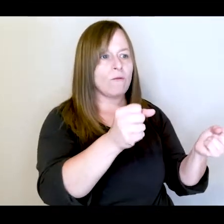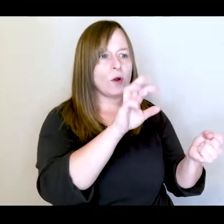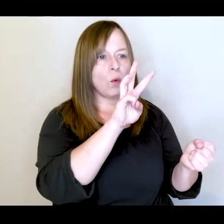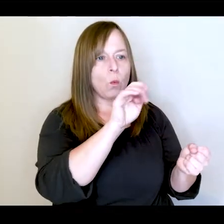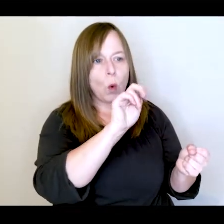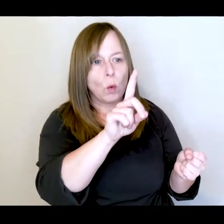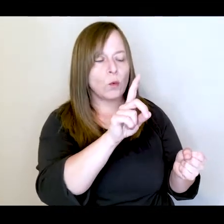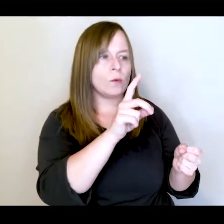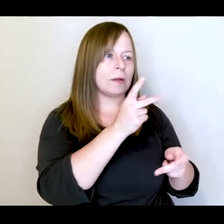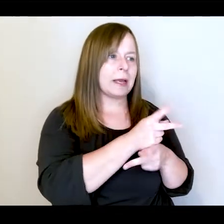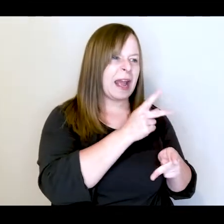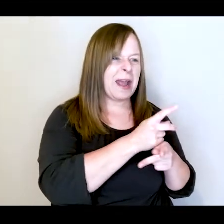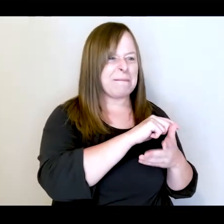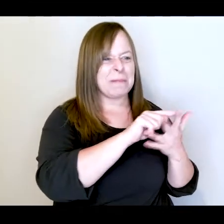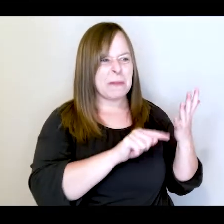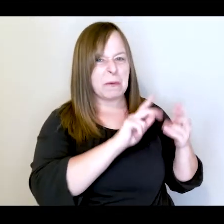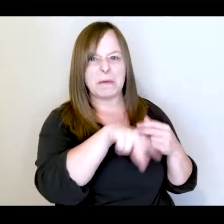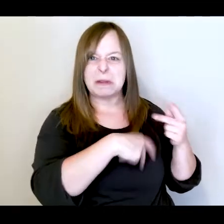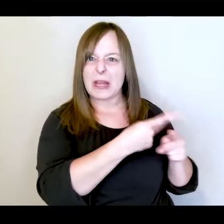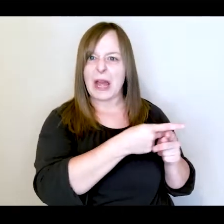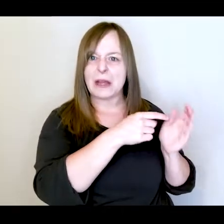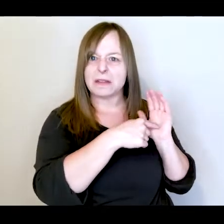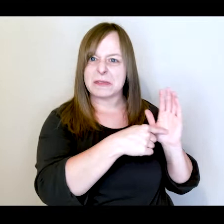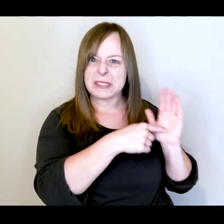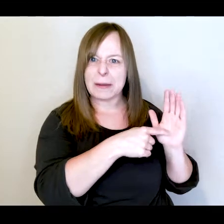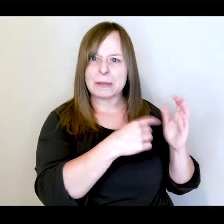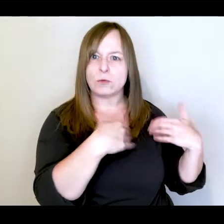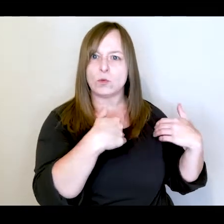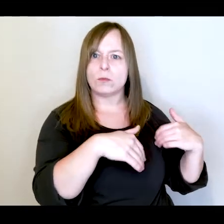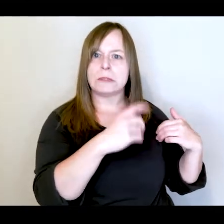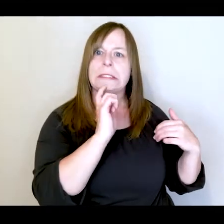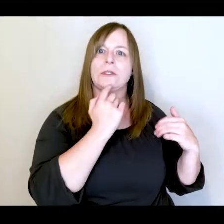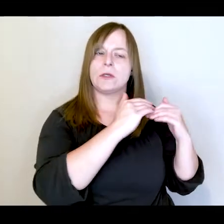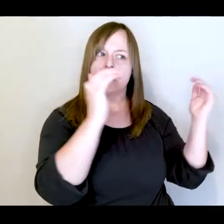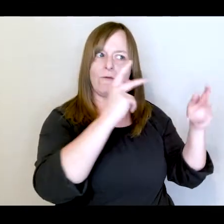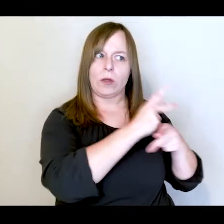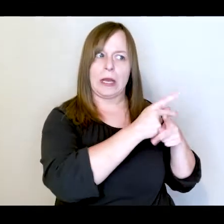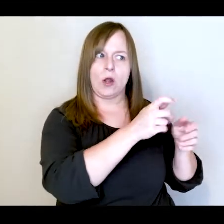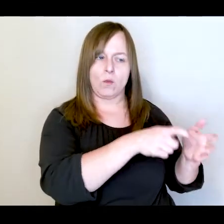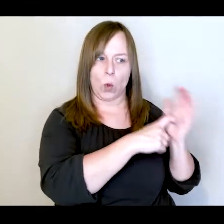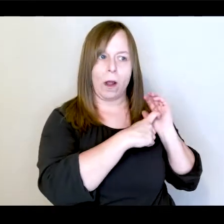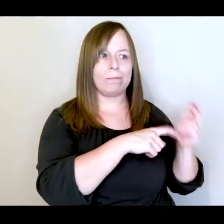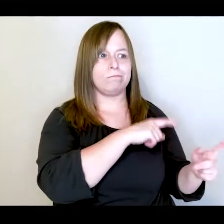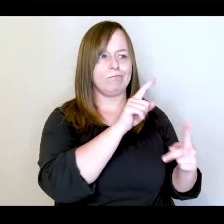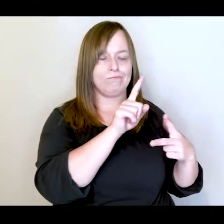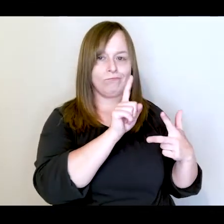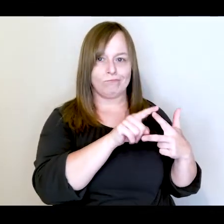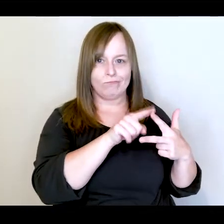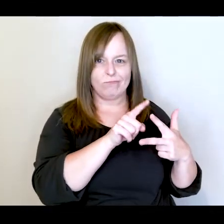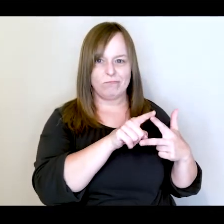care, acute medical conditions, the most serious level of care. The second one, and